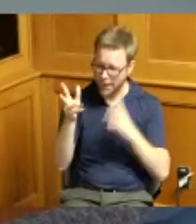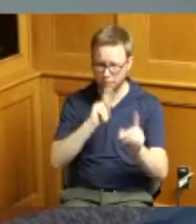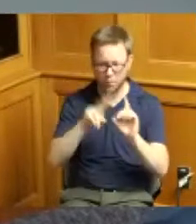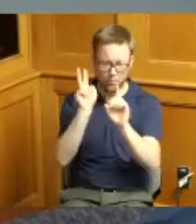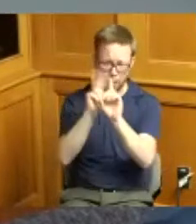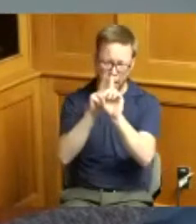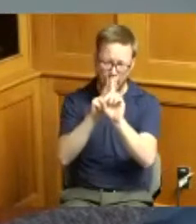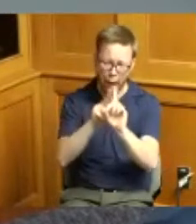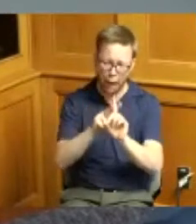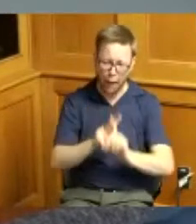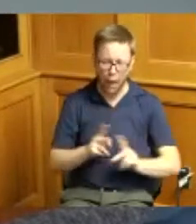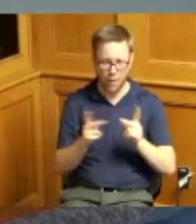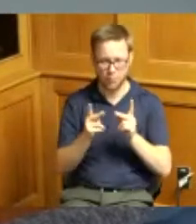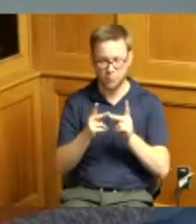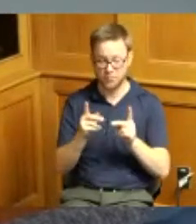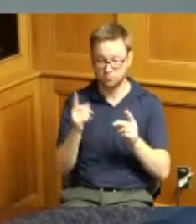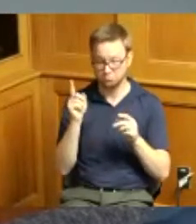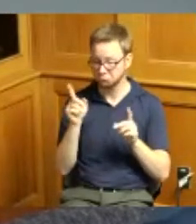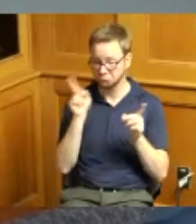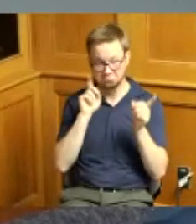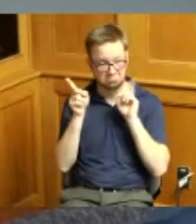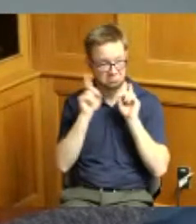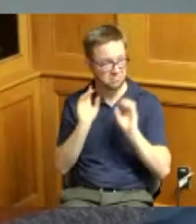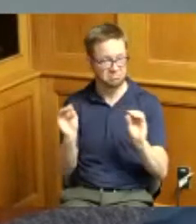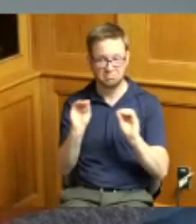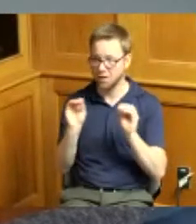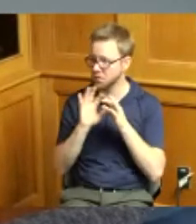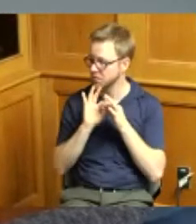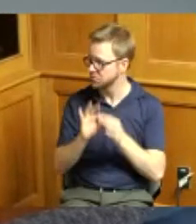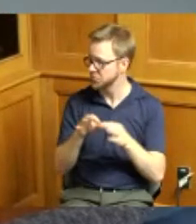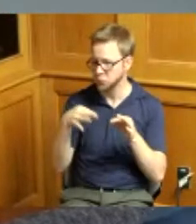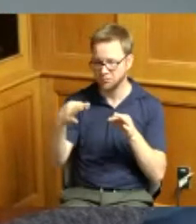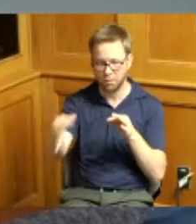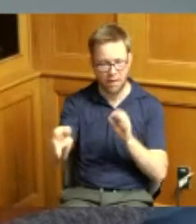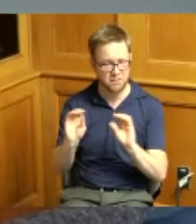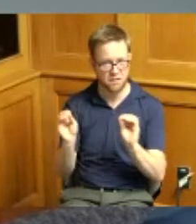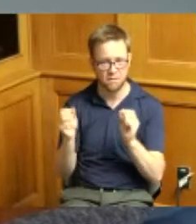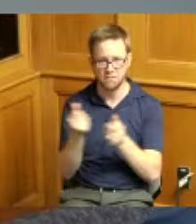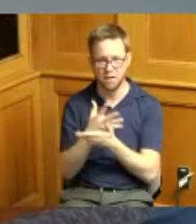haven't heard a whole lot of that so great job to everybody up on the eighth floor and that's maybe